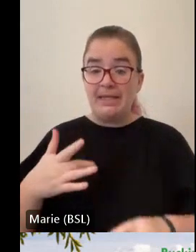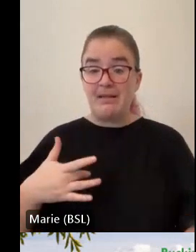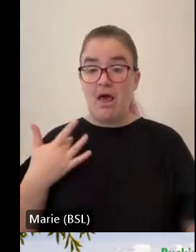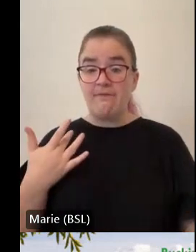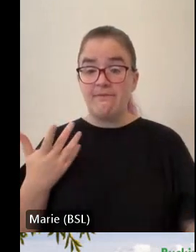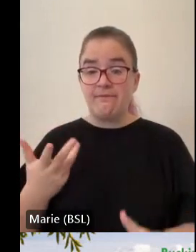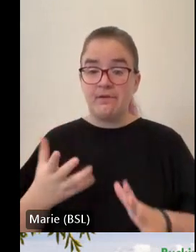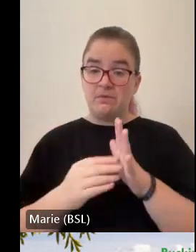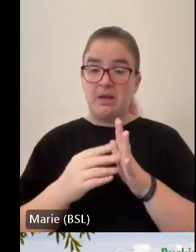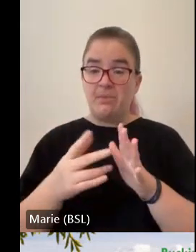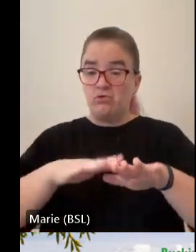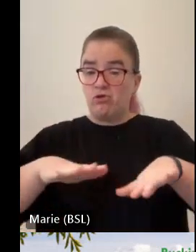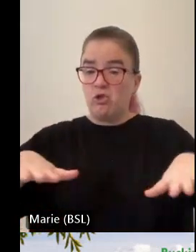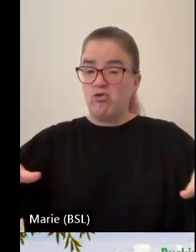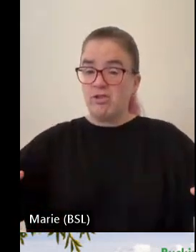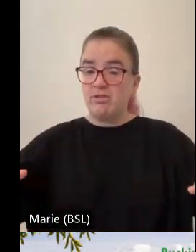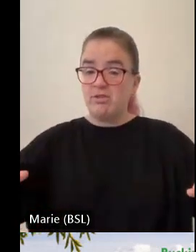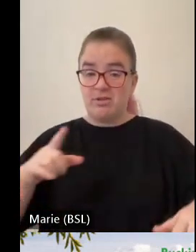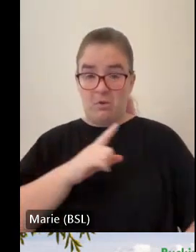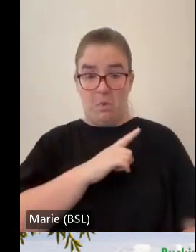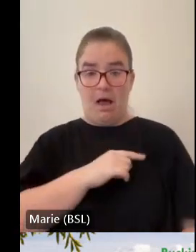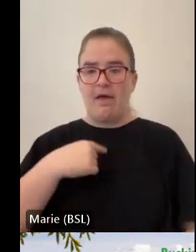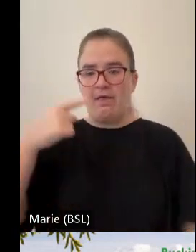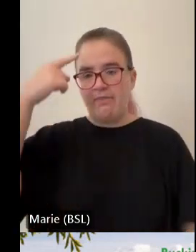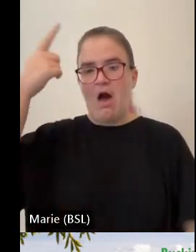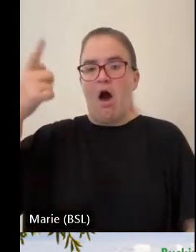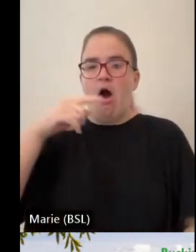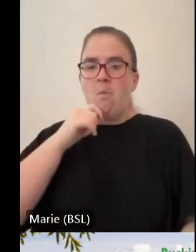You know their children's lives because they're convinced they're gonna win that money.